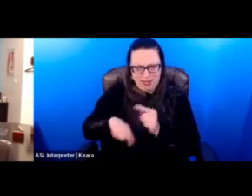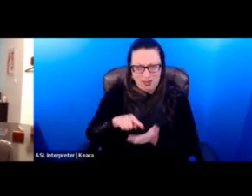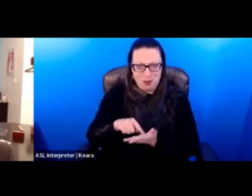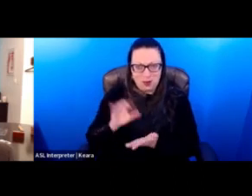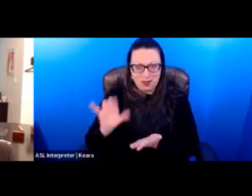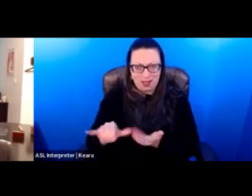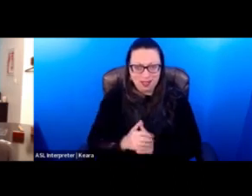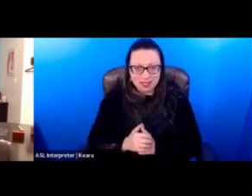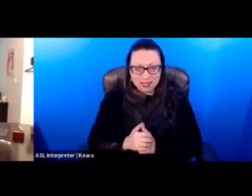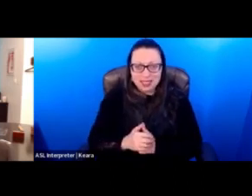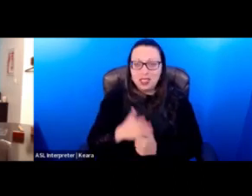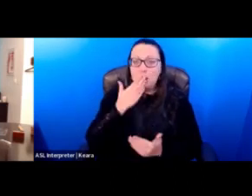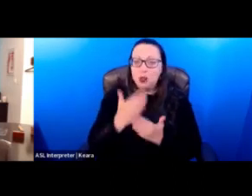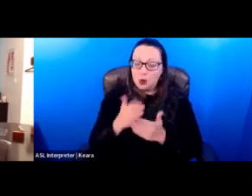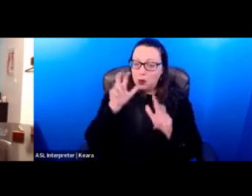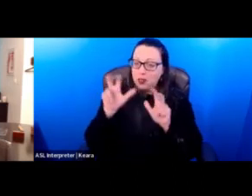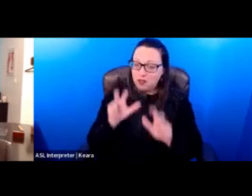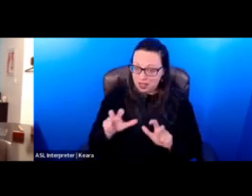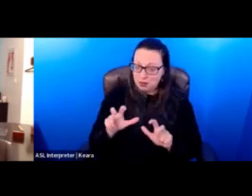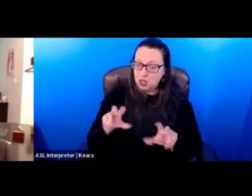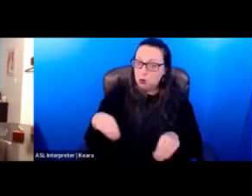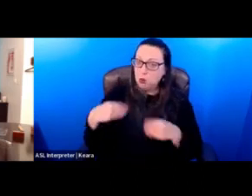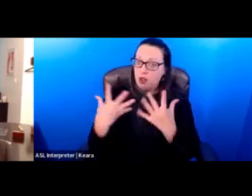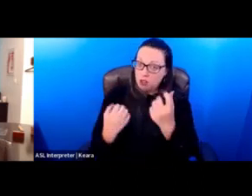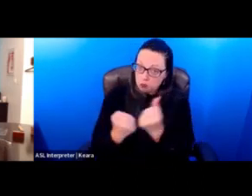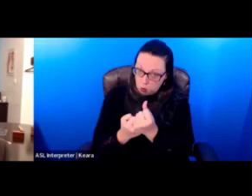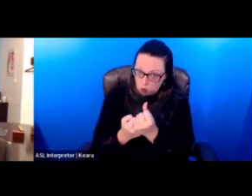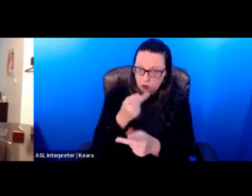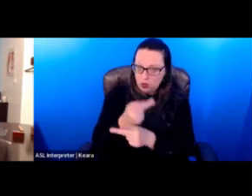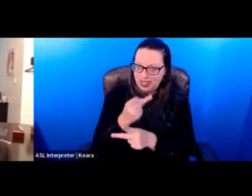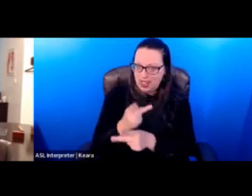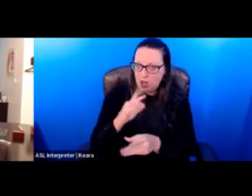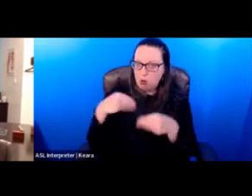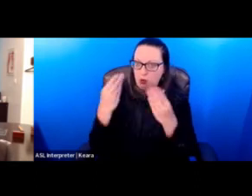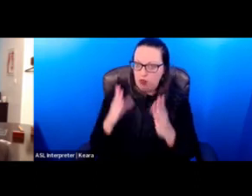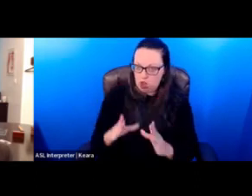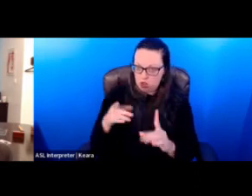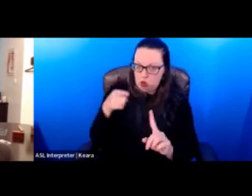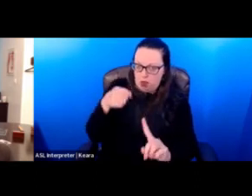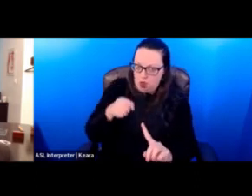it is a wise investment for us to provide supports to caregivers to enable them to continue to provide care to